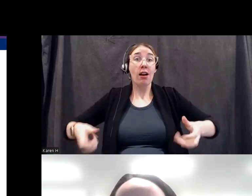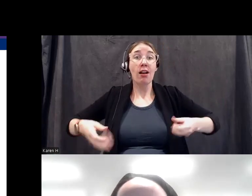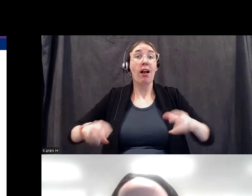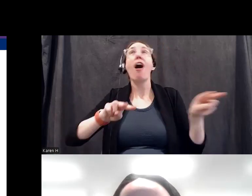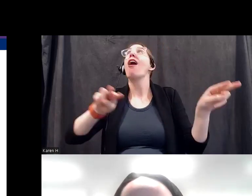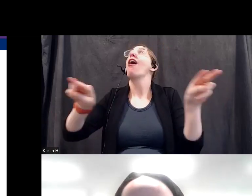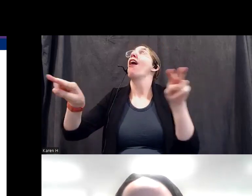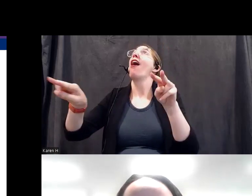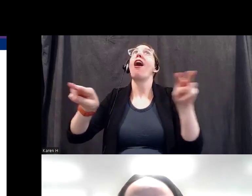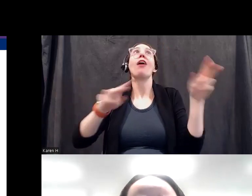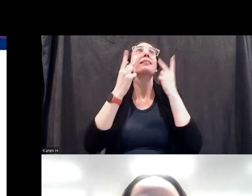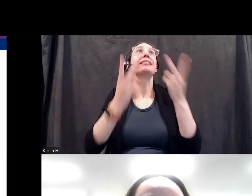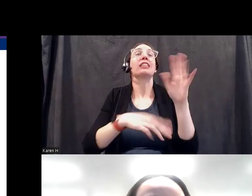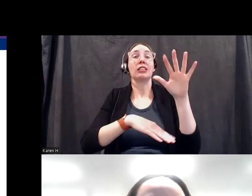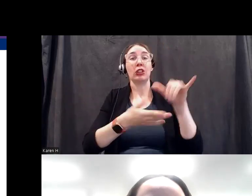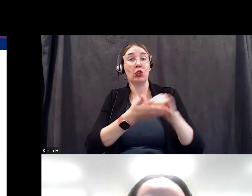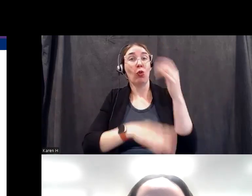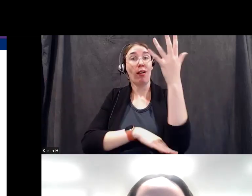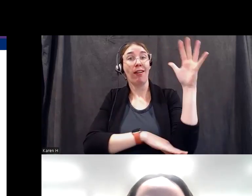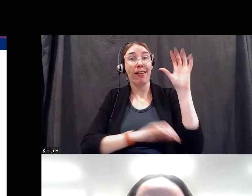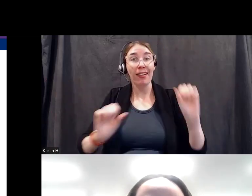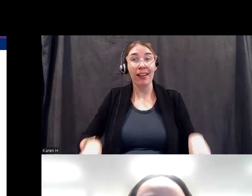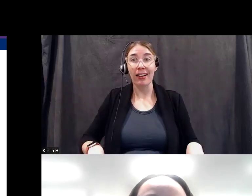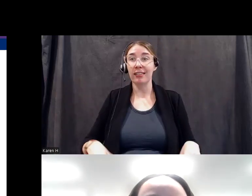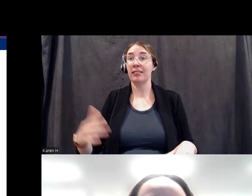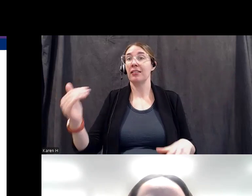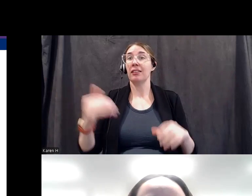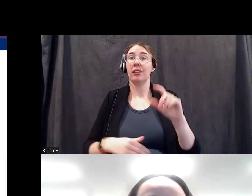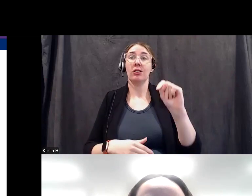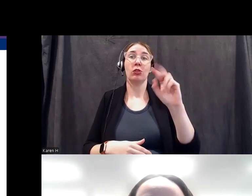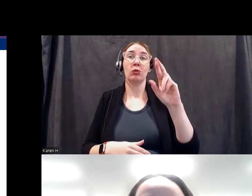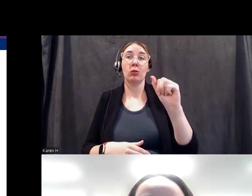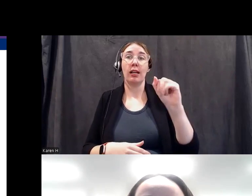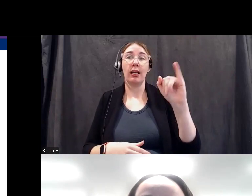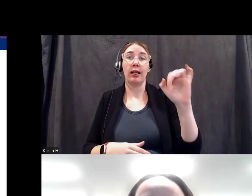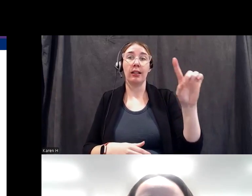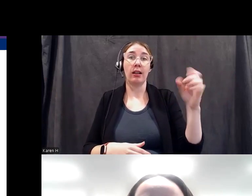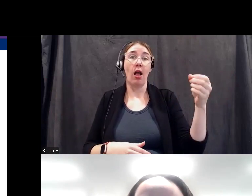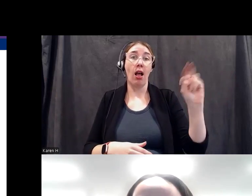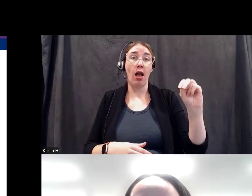TRAID on the Trails is a yearly event we hold for adaptive biking on the Erie Canal,